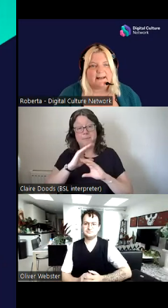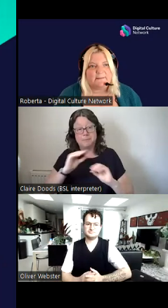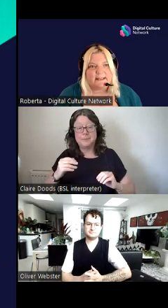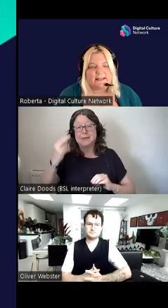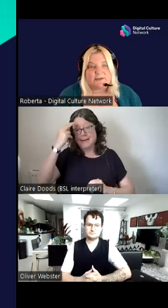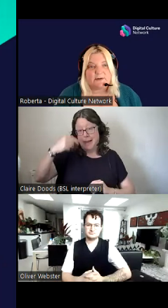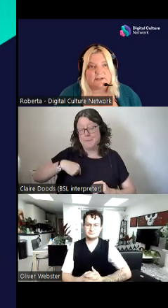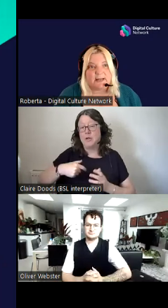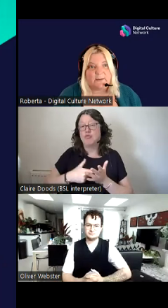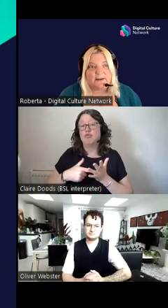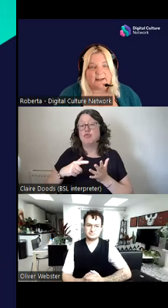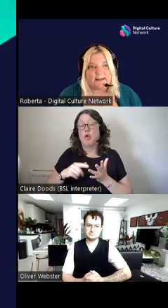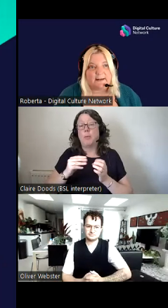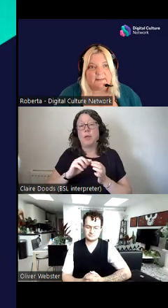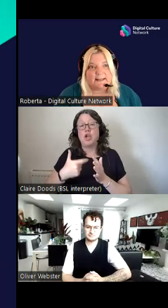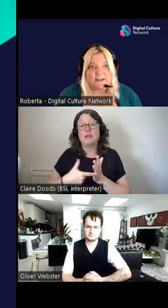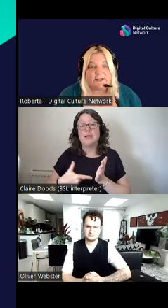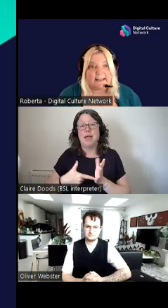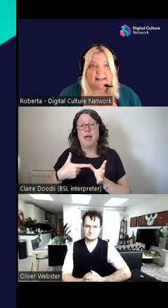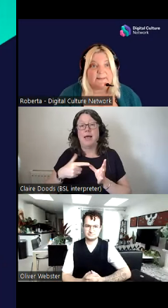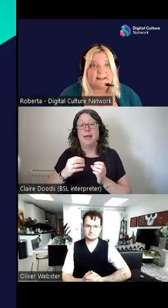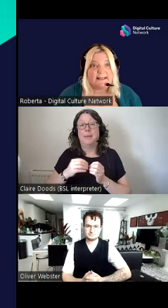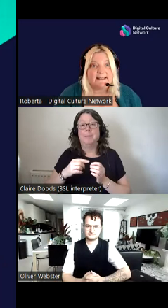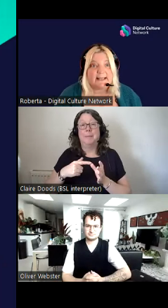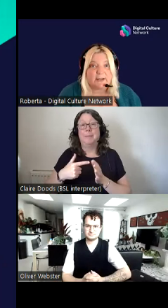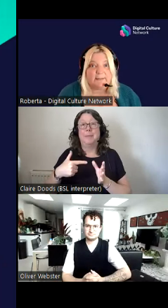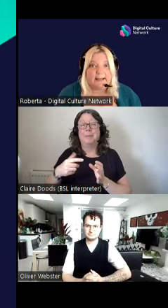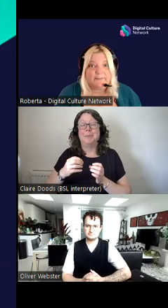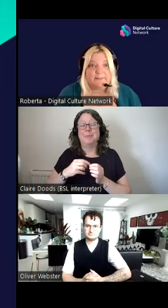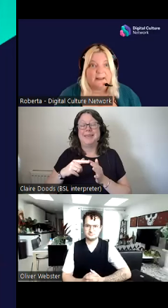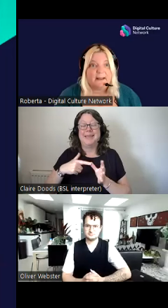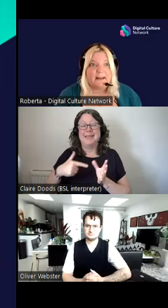I'm from the Digital Culture Network and I'm the Digital Accessibility Tech Champion.